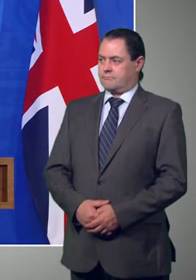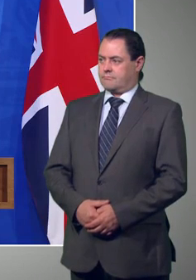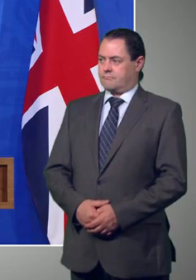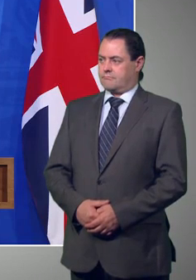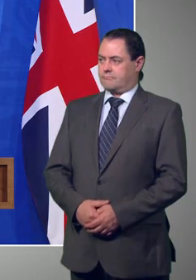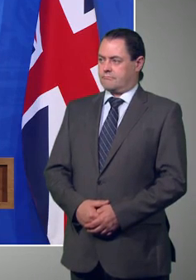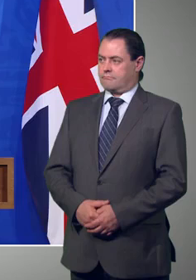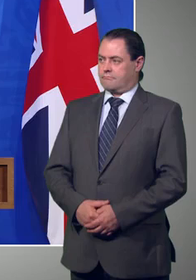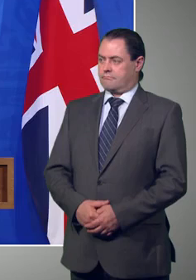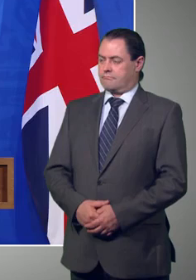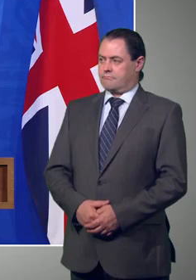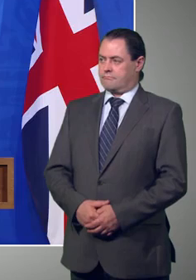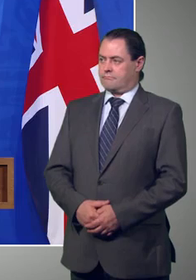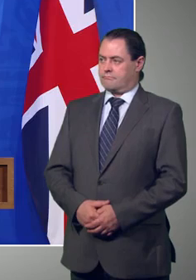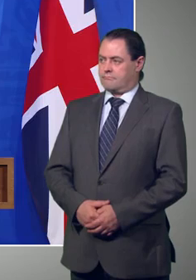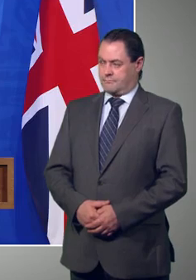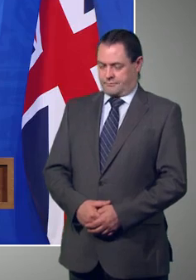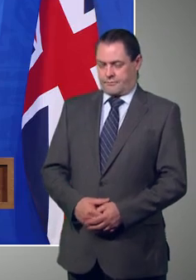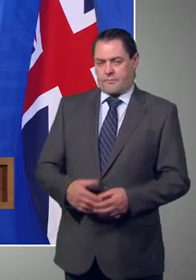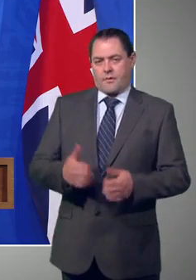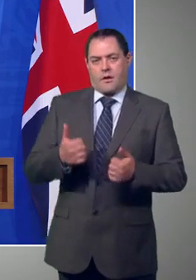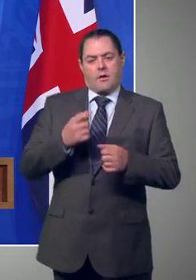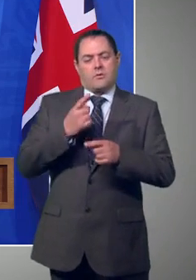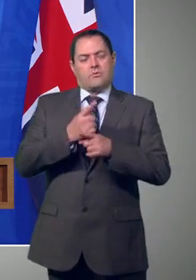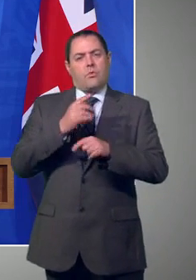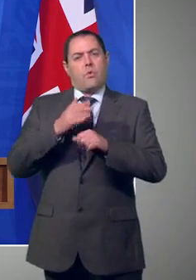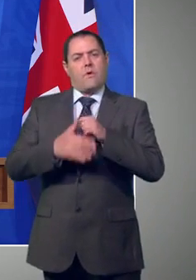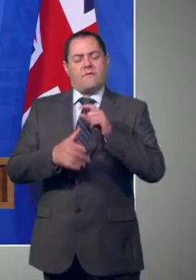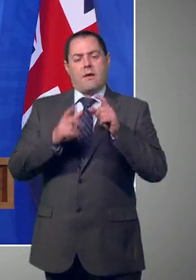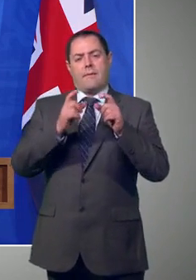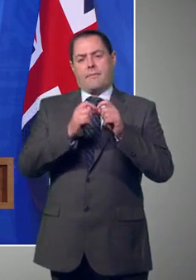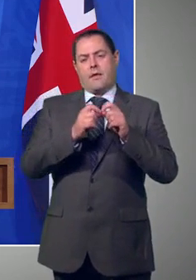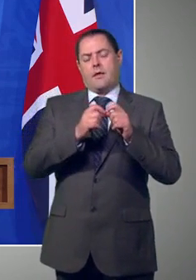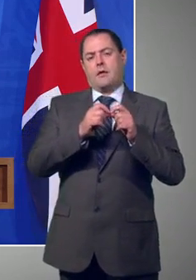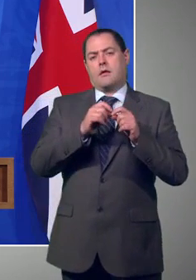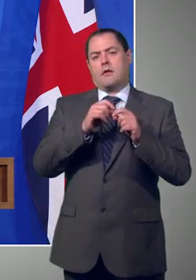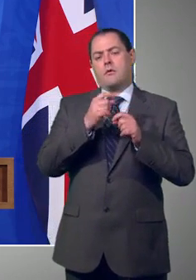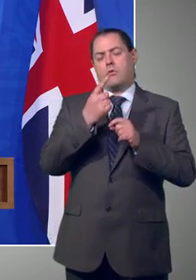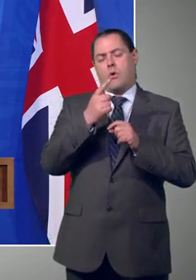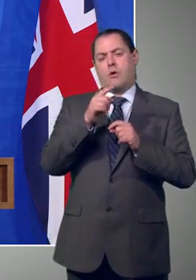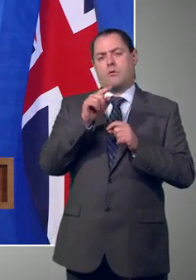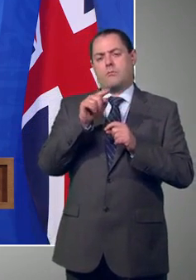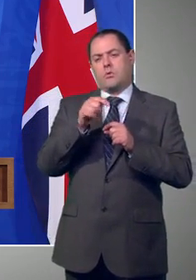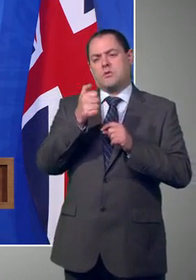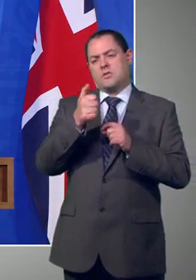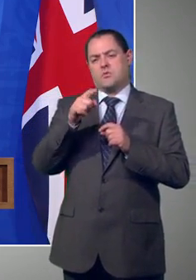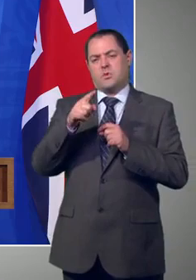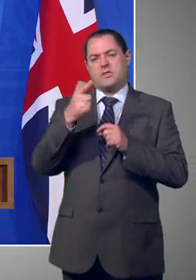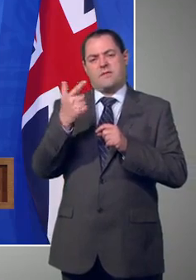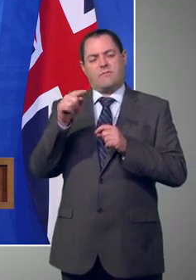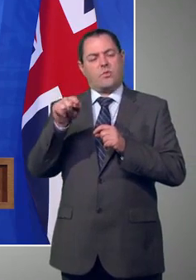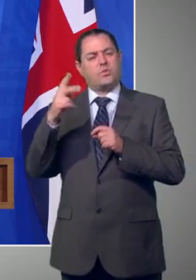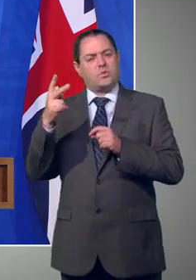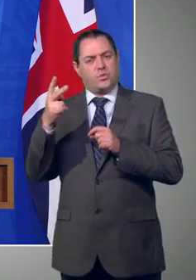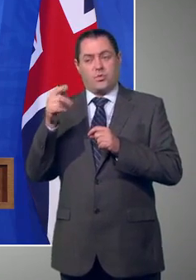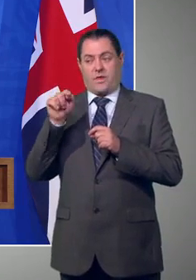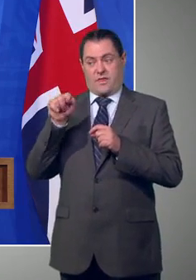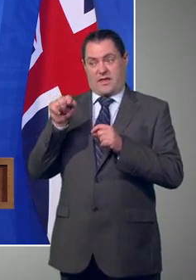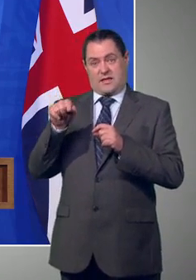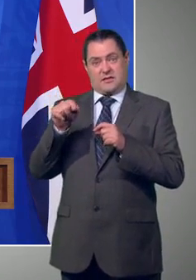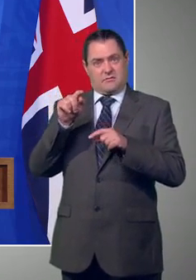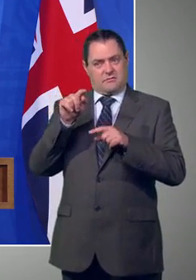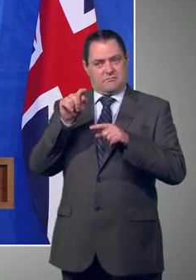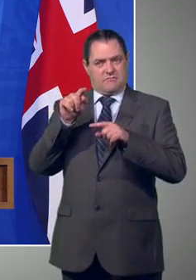the 161 7.2 is still spreading